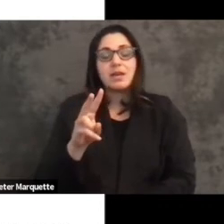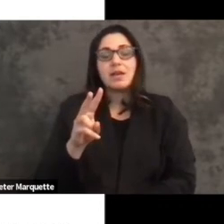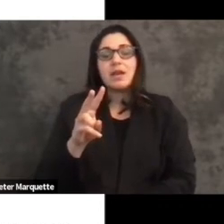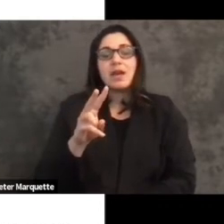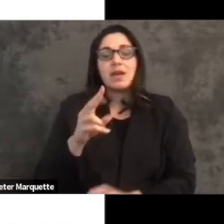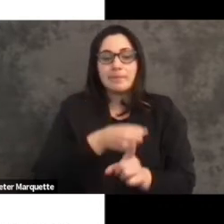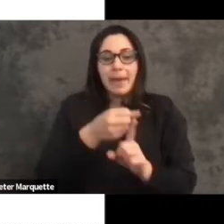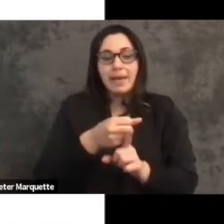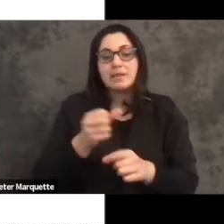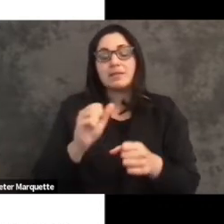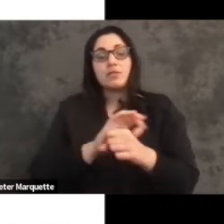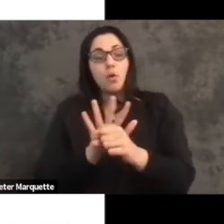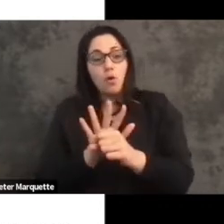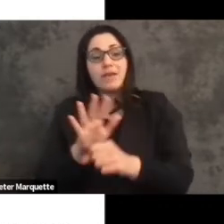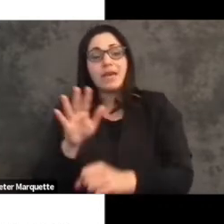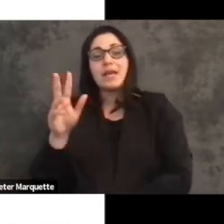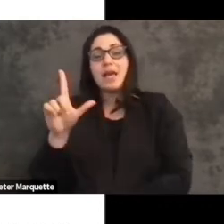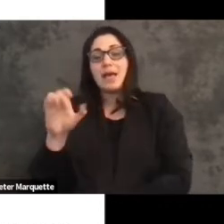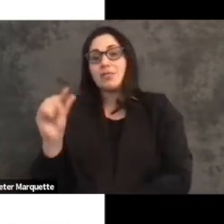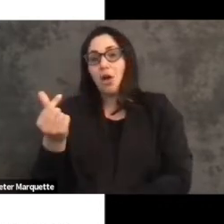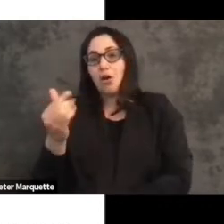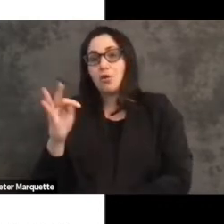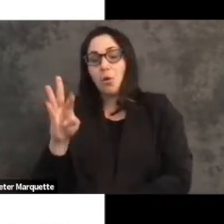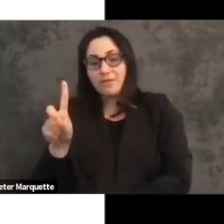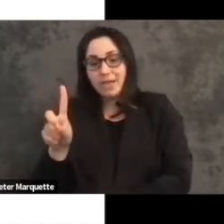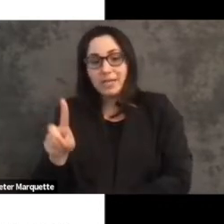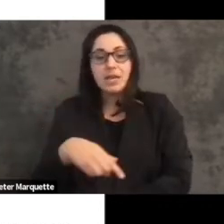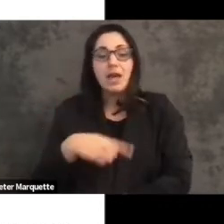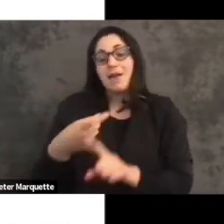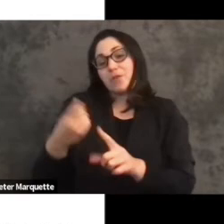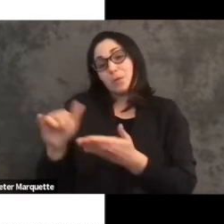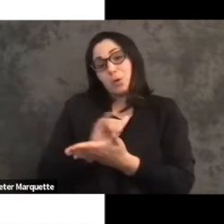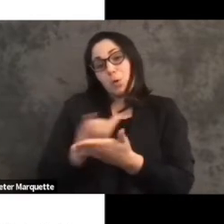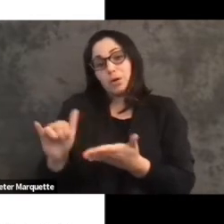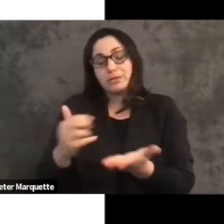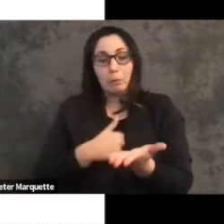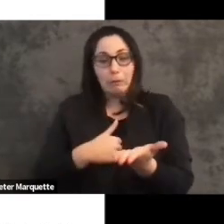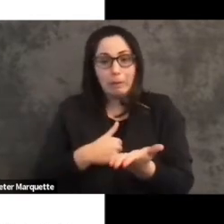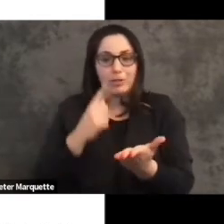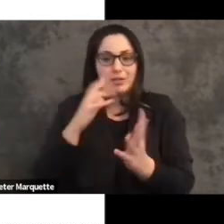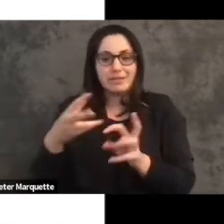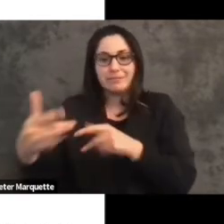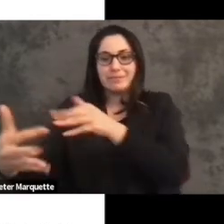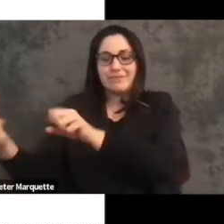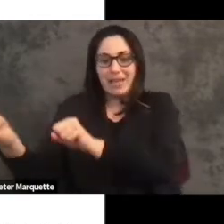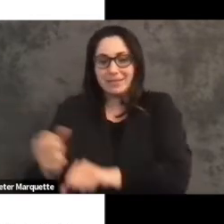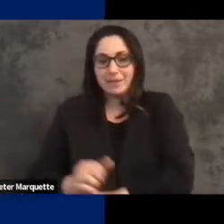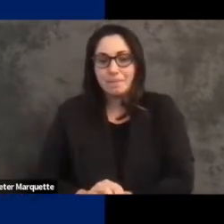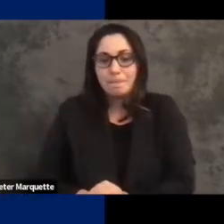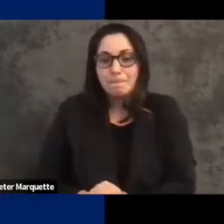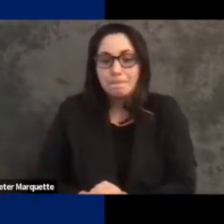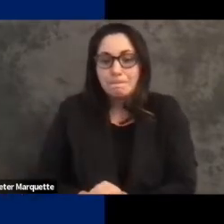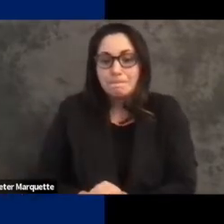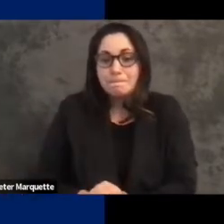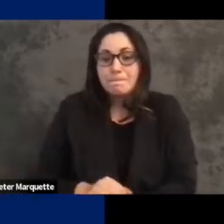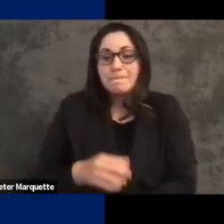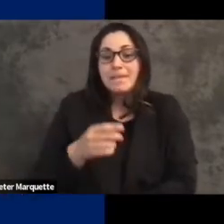today about the connections between HIV, COVID, and Long COVID. And I'm going to try to talk